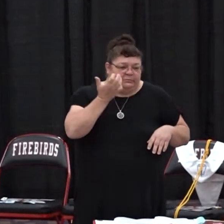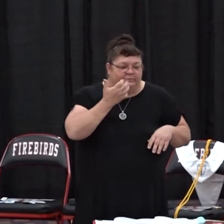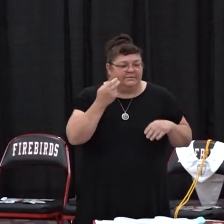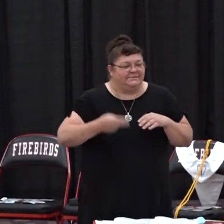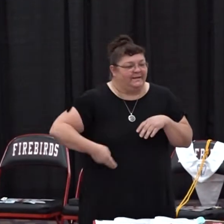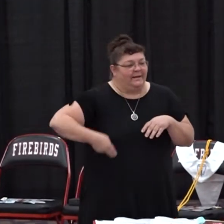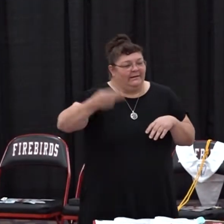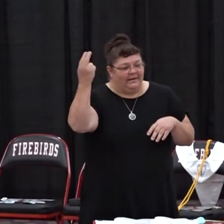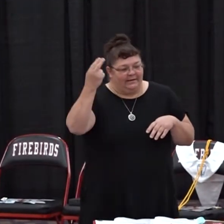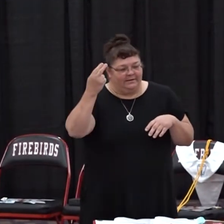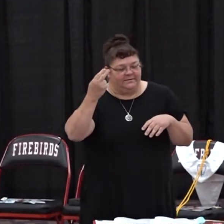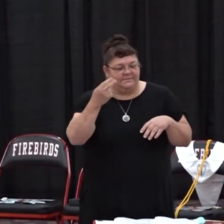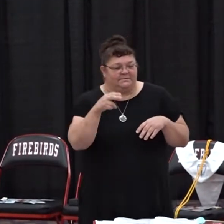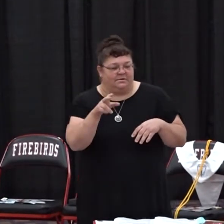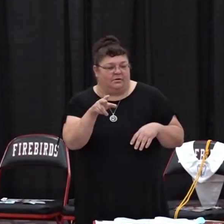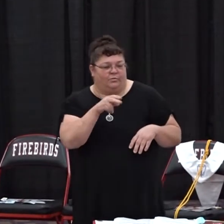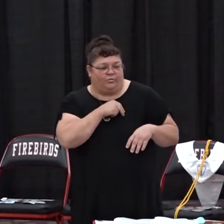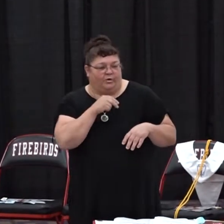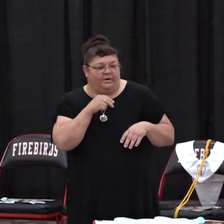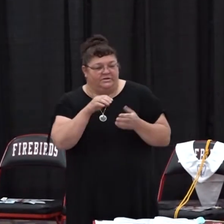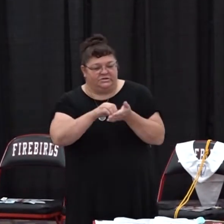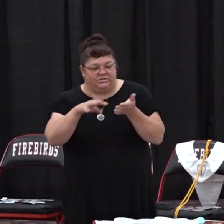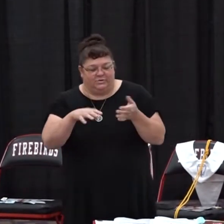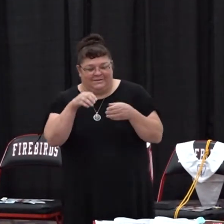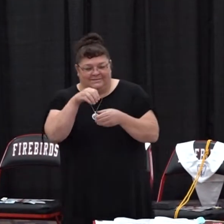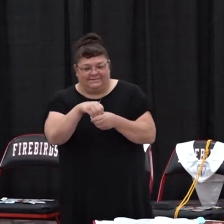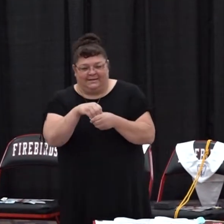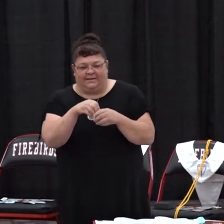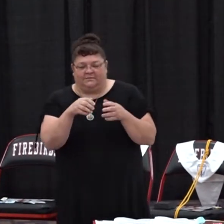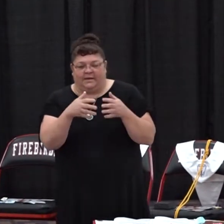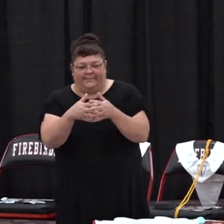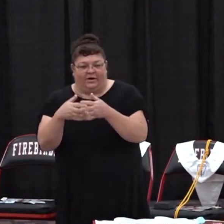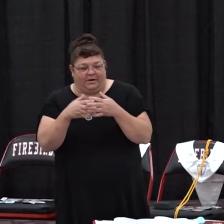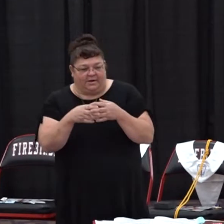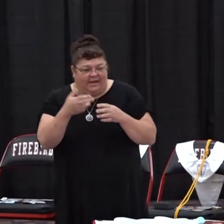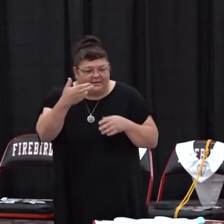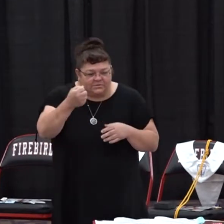And the award is an extremely high honor for students.